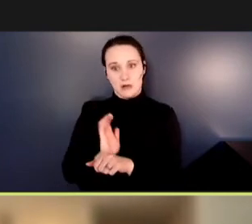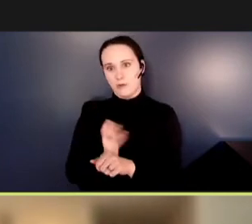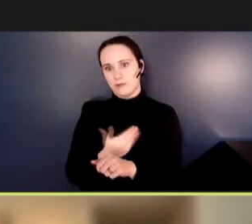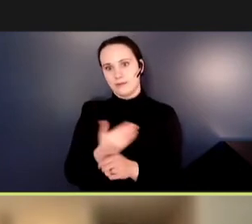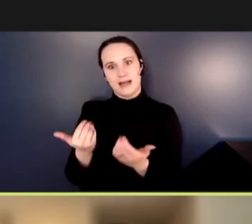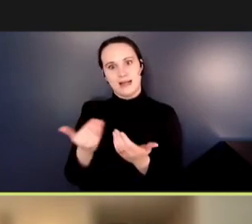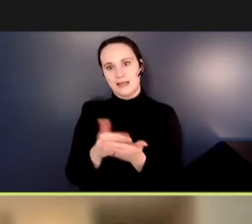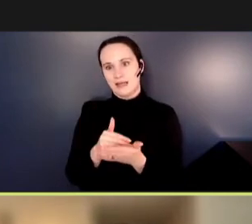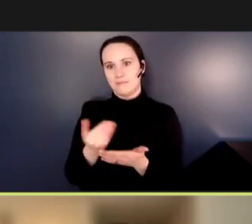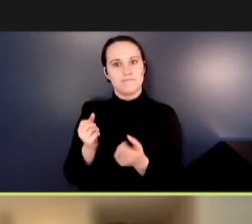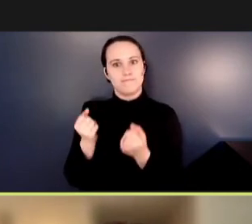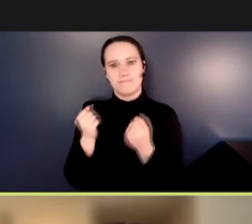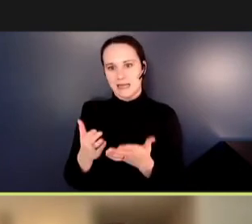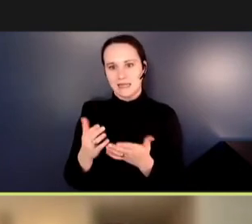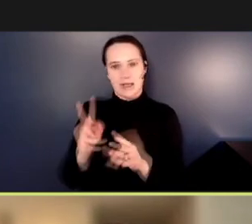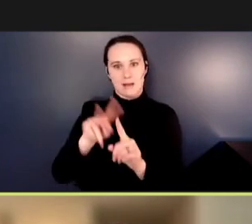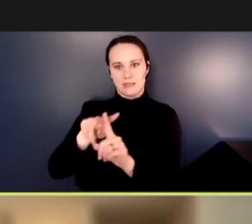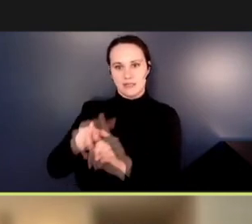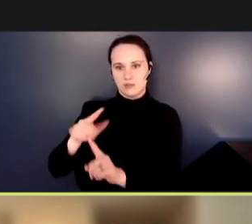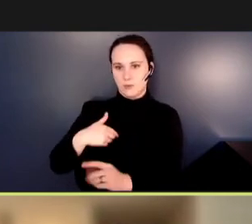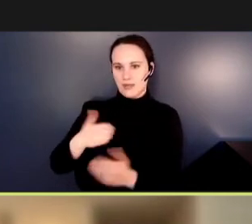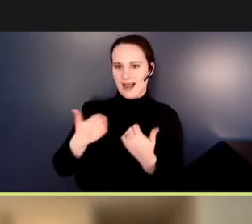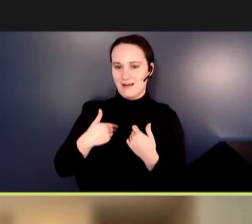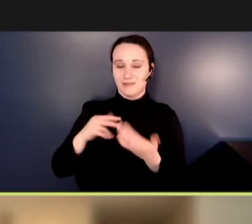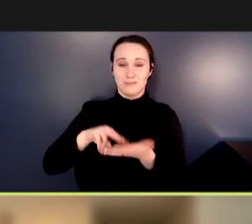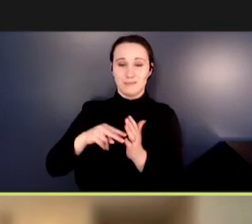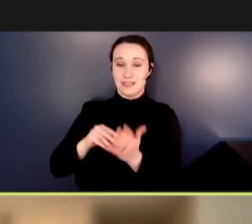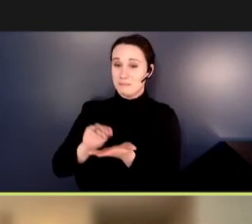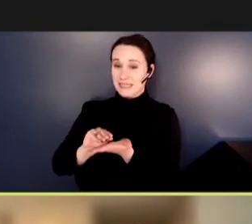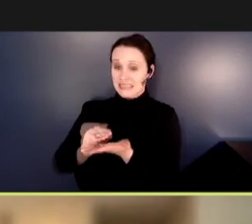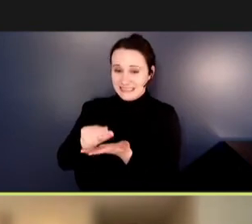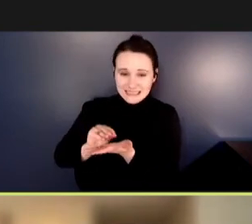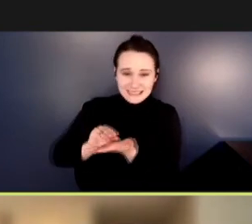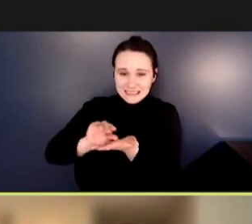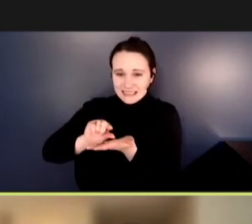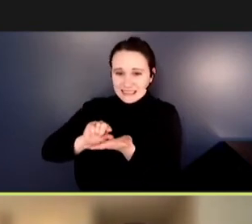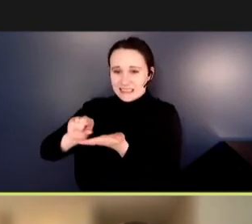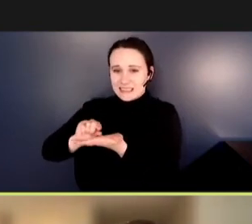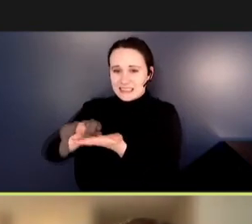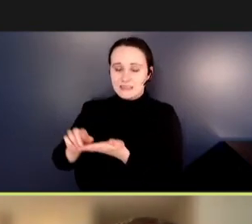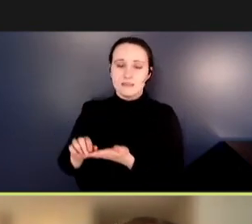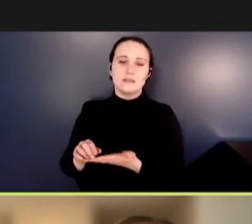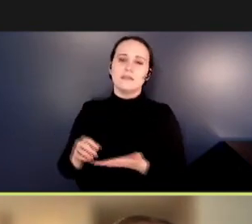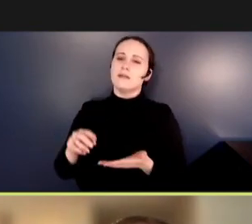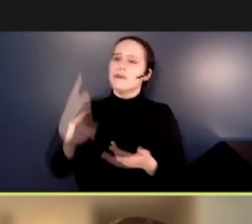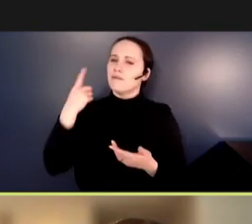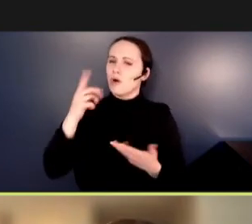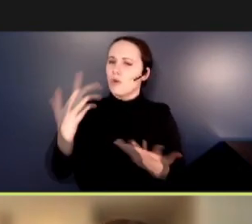this program is already in place. It is meant to cover public health infrastructure need,